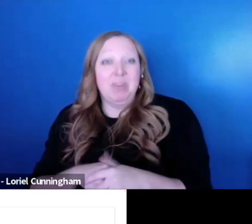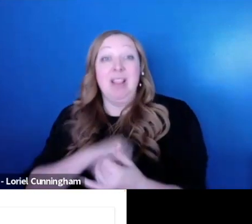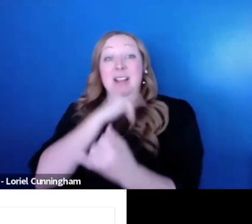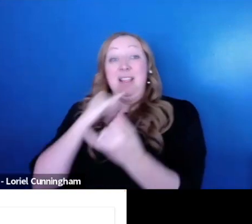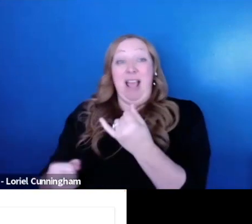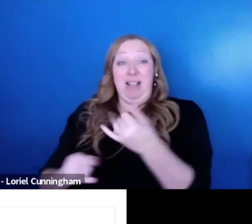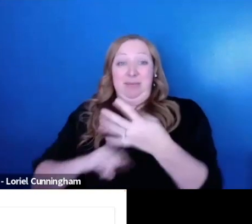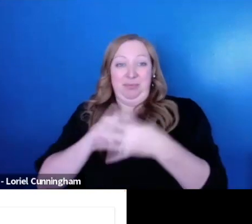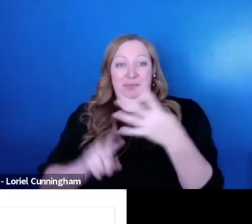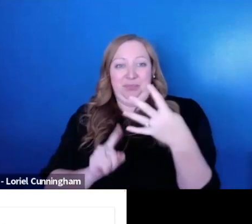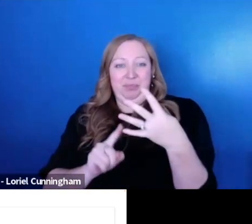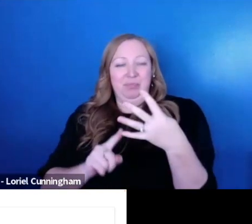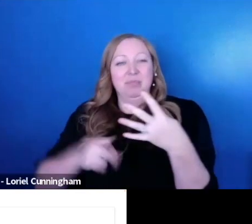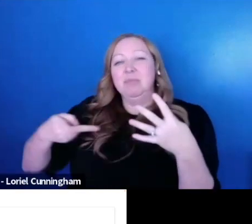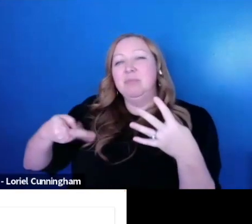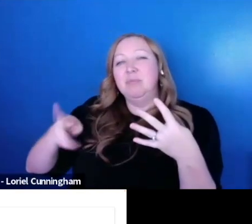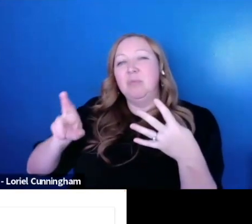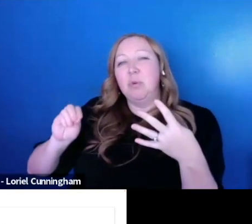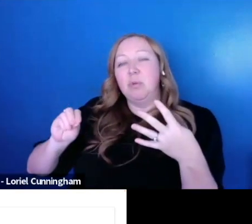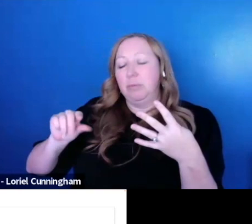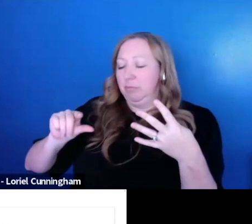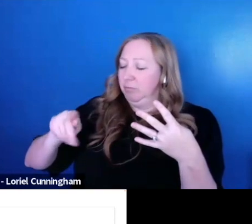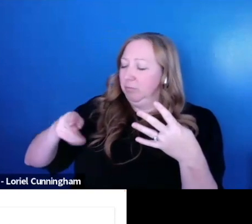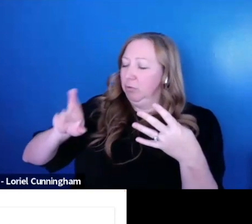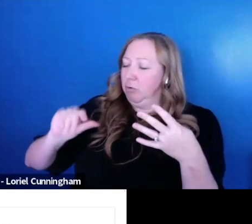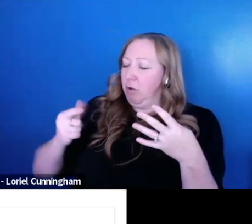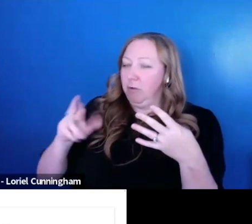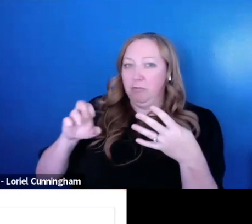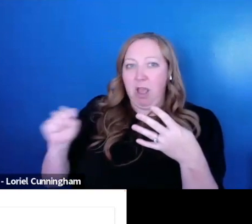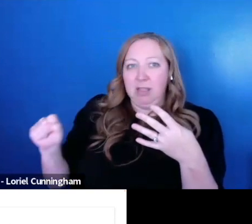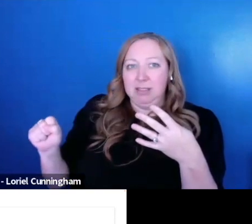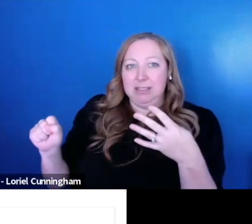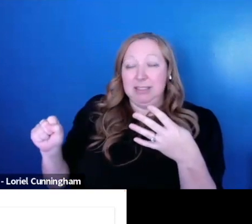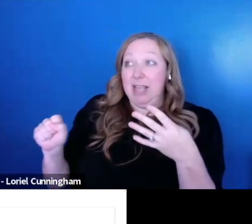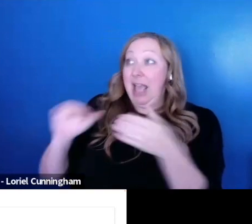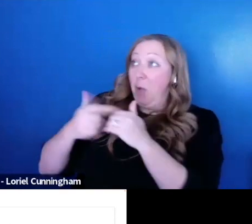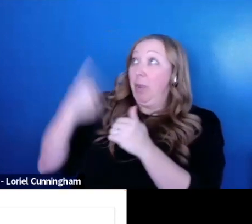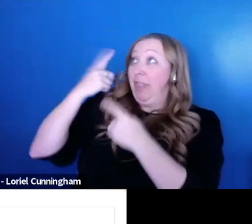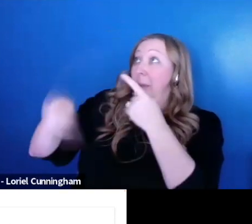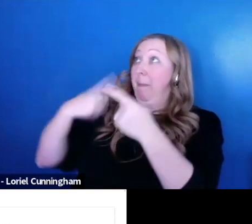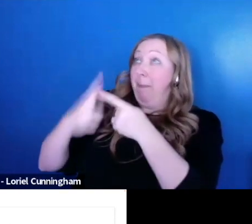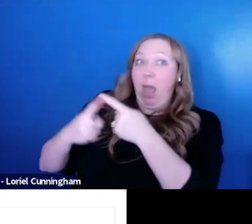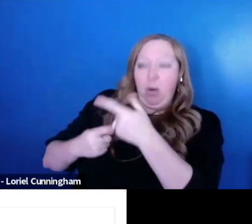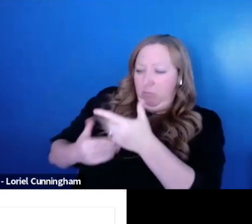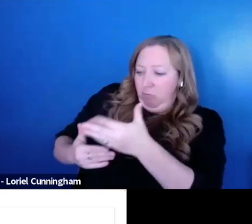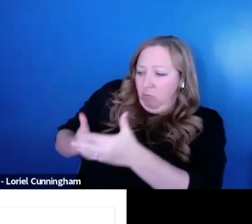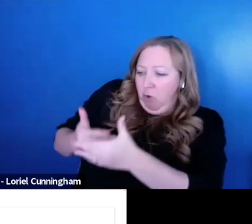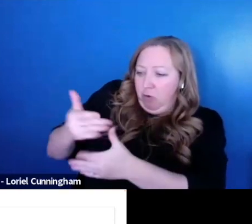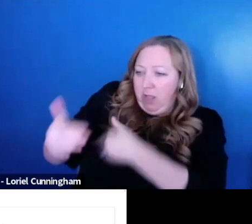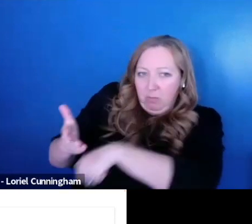in which we think about progress. But the thing I want us to think about here is how narratives of racial progress